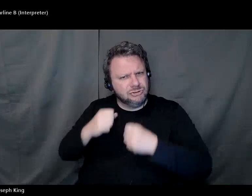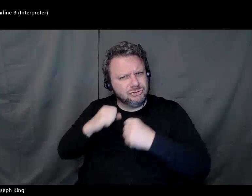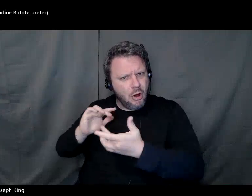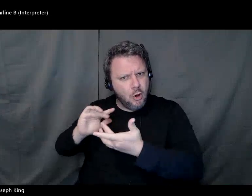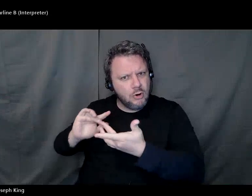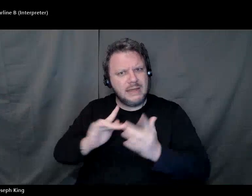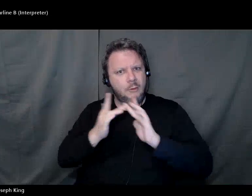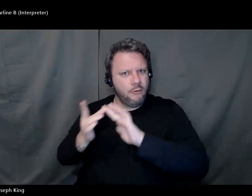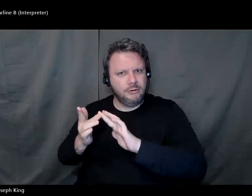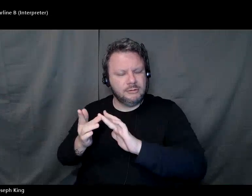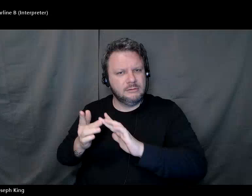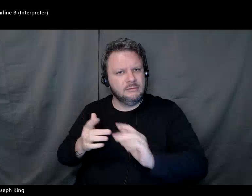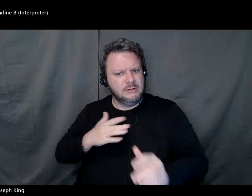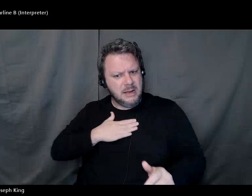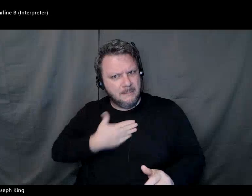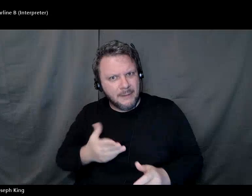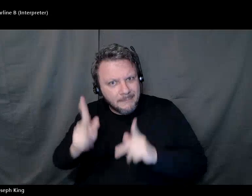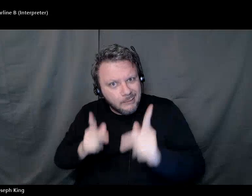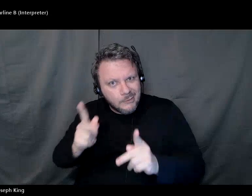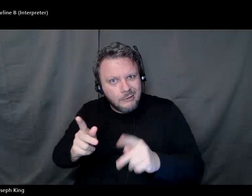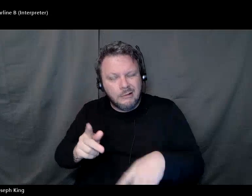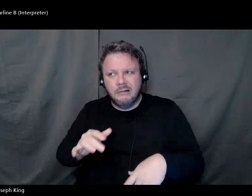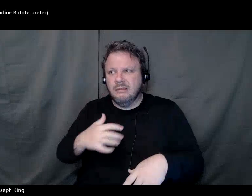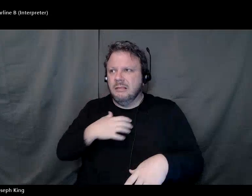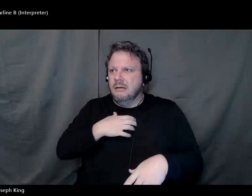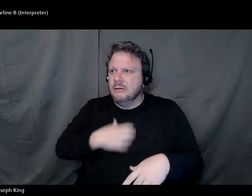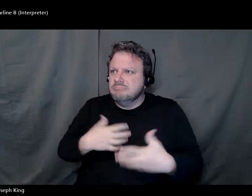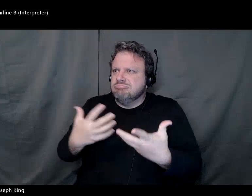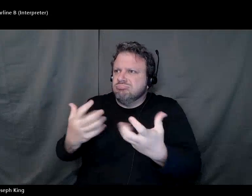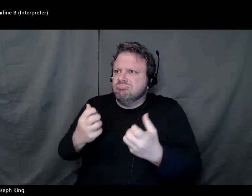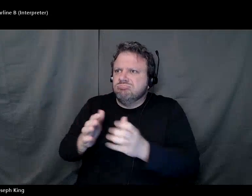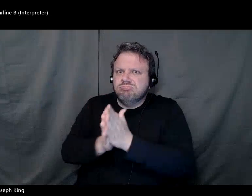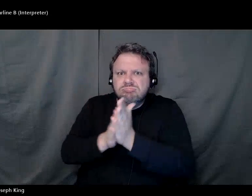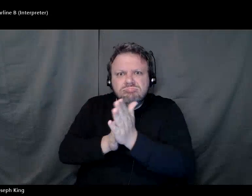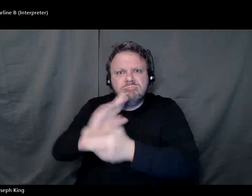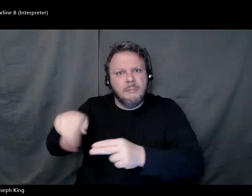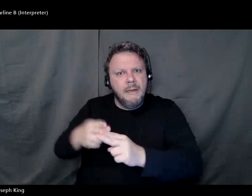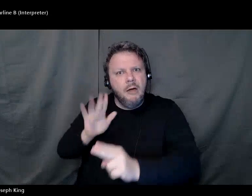There's very committed people that are passionate about their needs and wants.